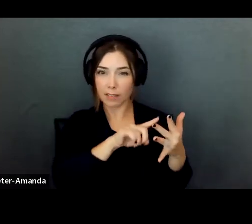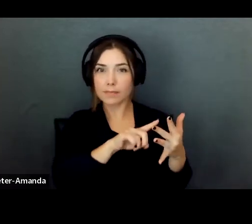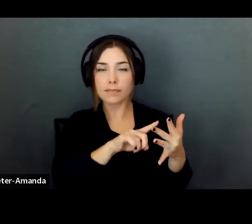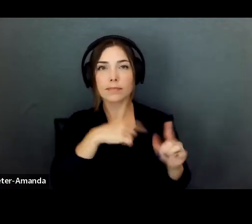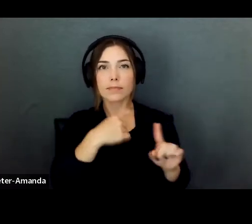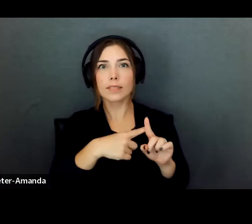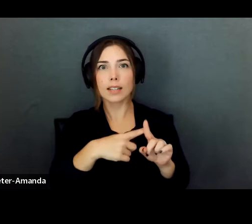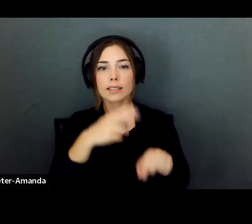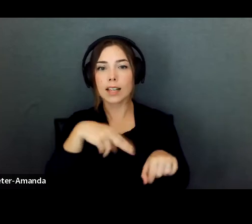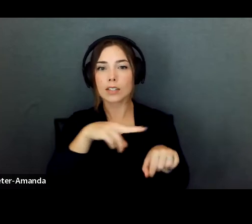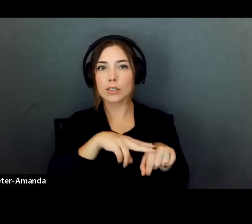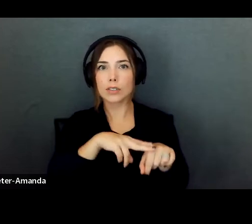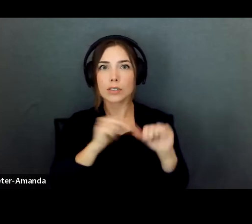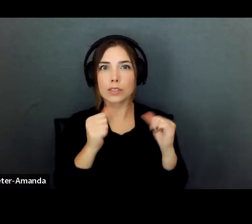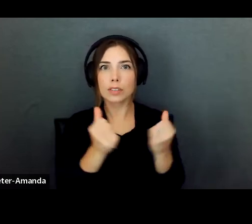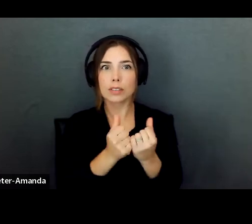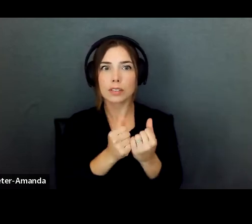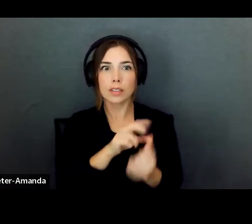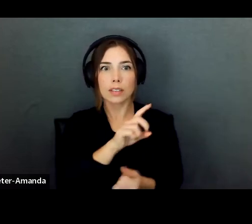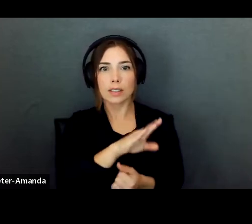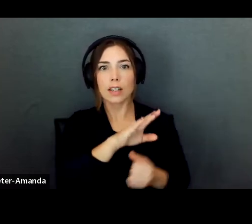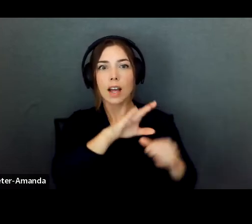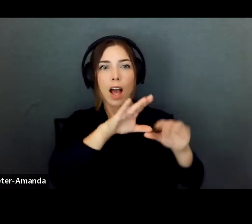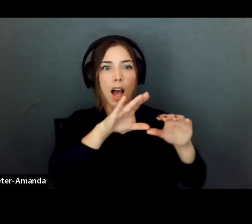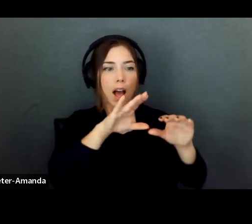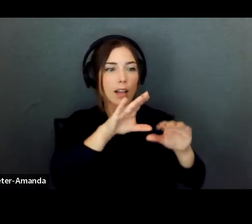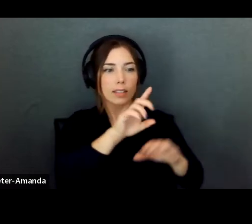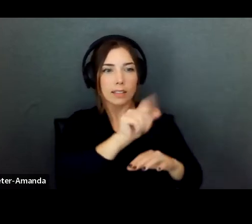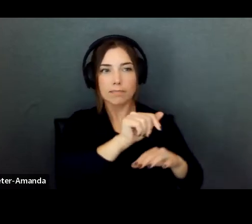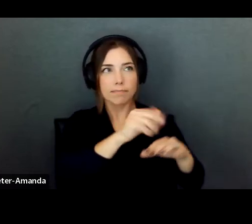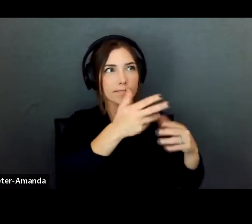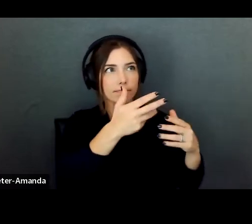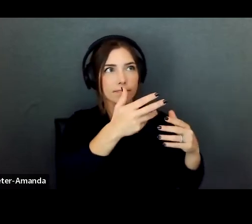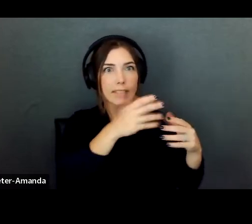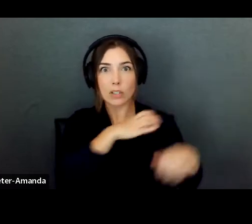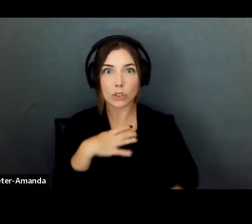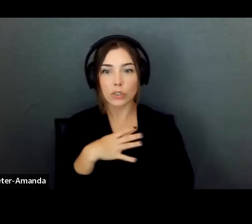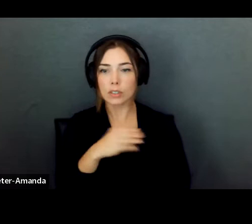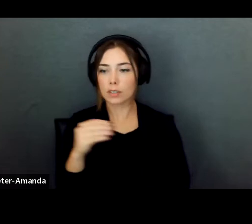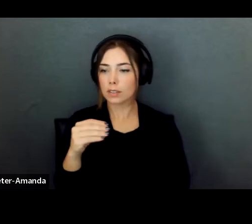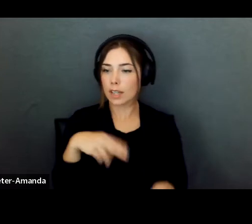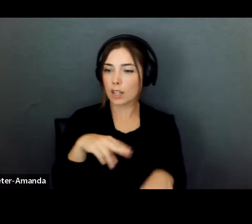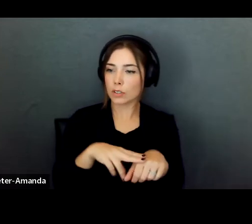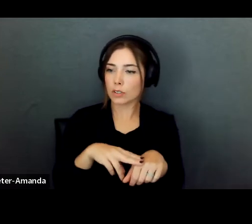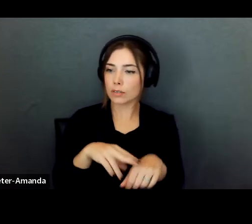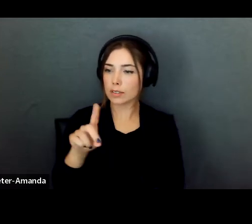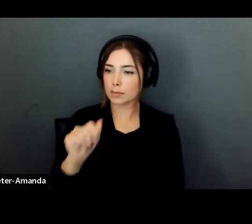of DD councils, the national disability rights network and ACB, the association for university